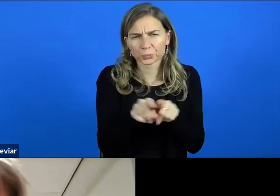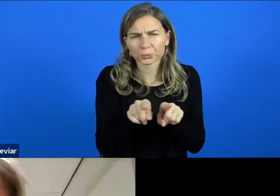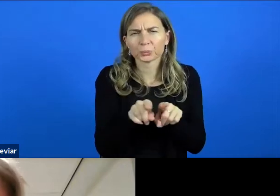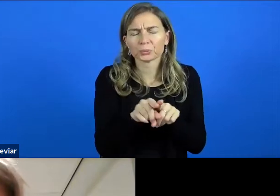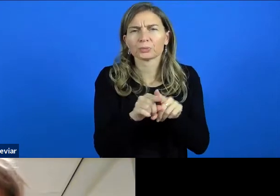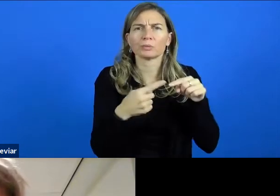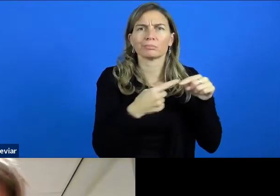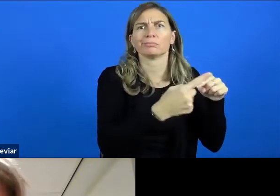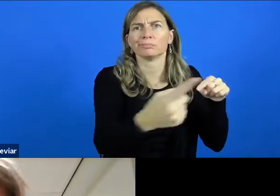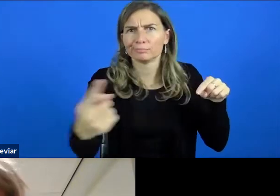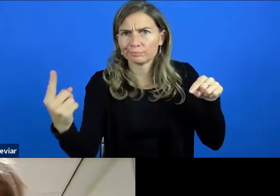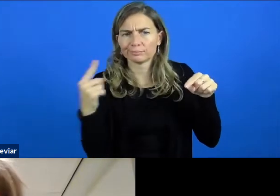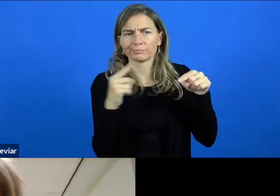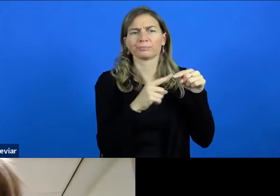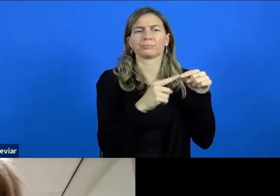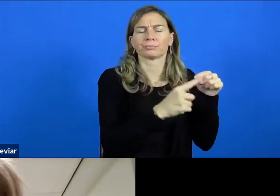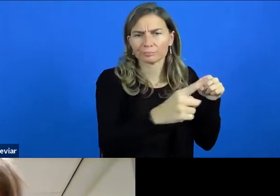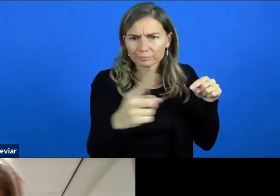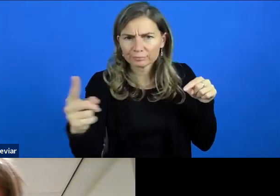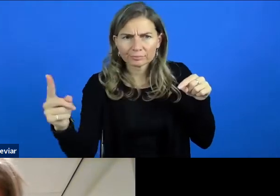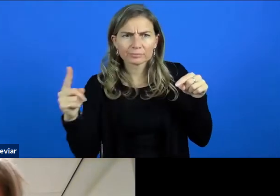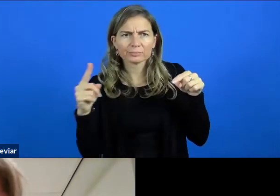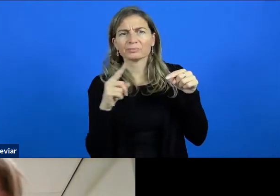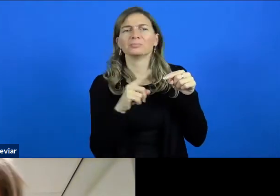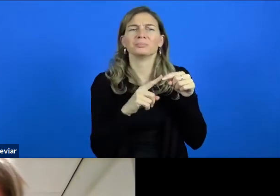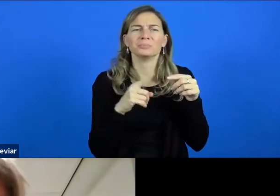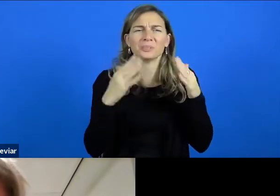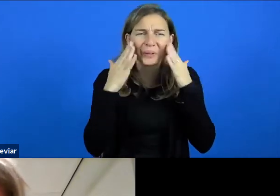A revolving door is... How do the translators translate it?